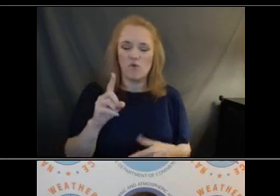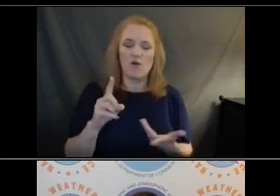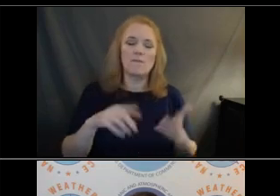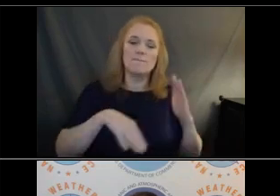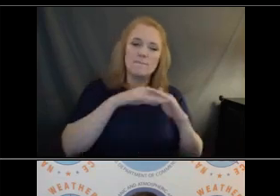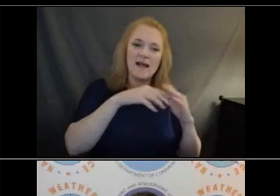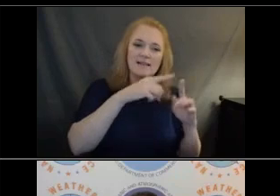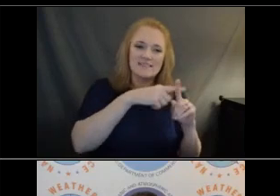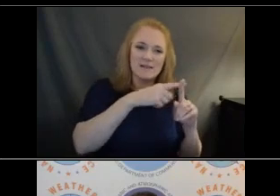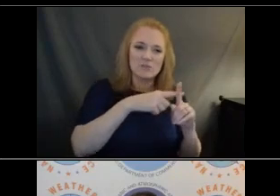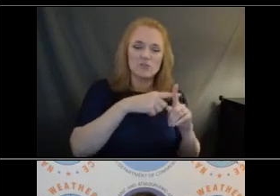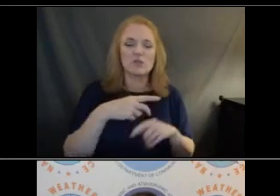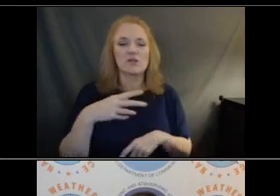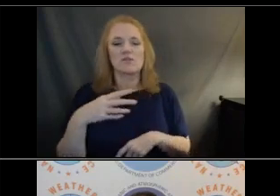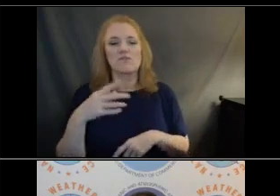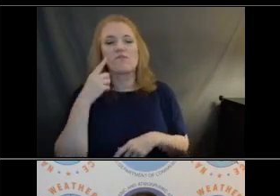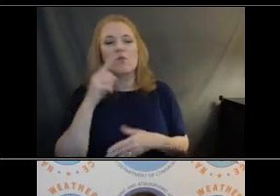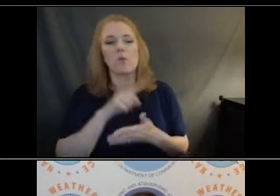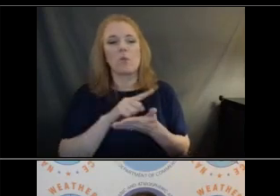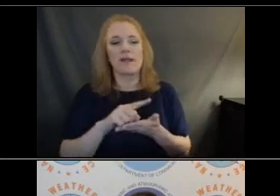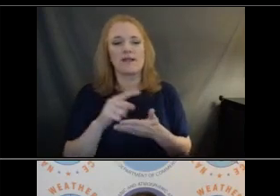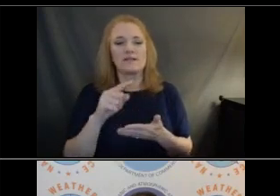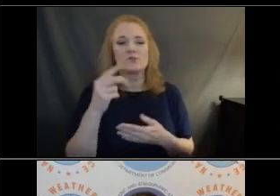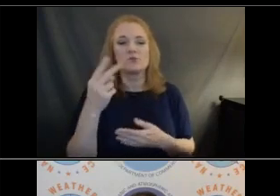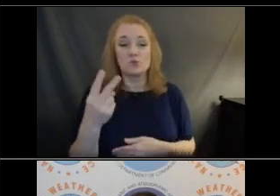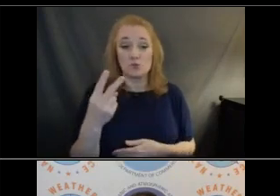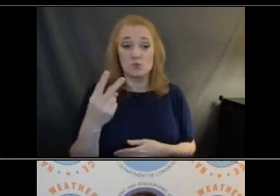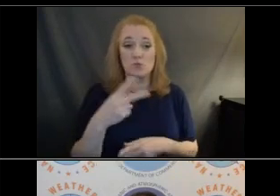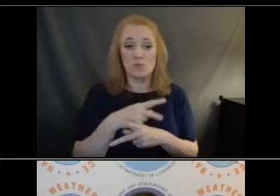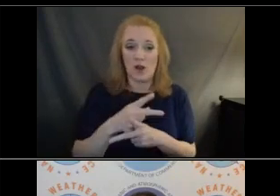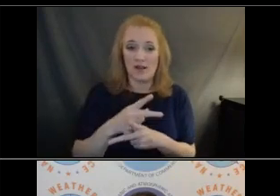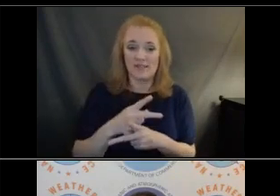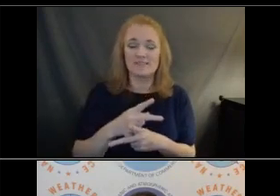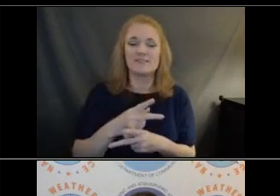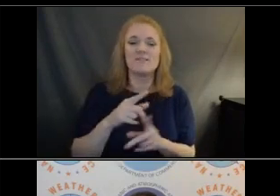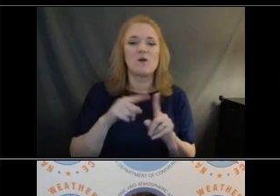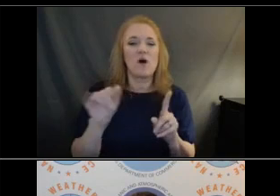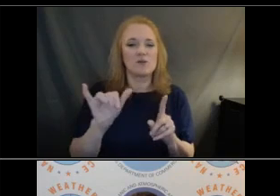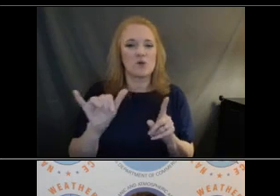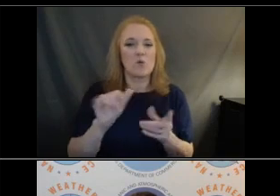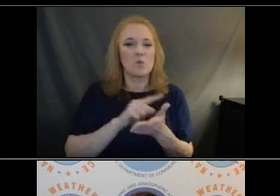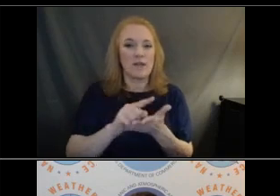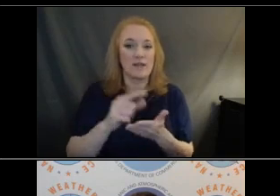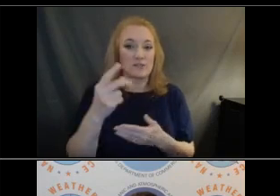two products themselves, but all internal forecast tools, but also the week two U.S. hazards outlook,